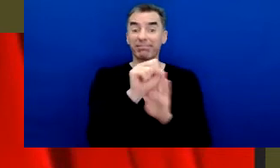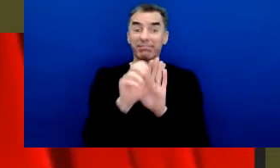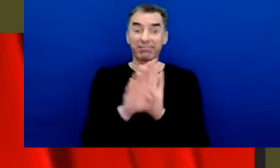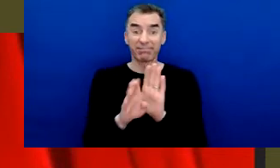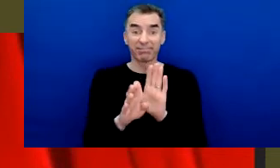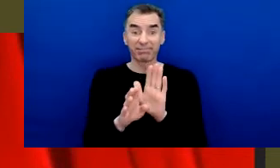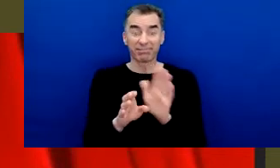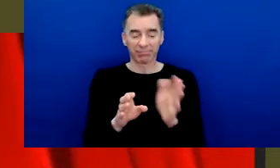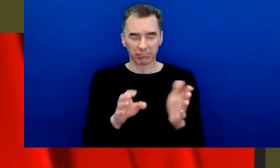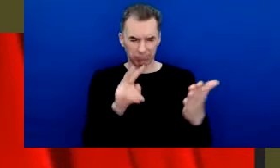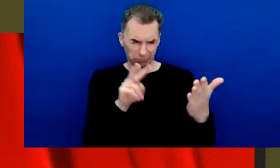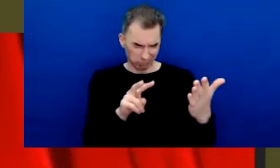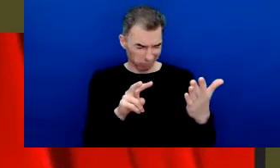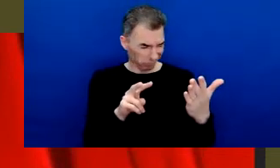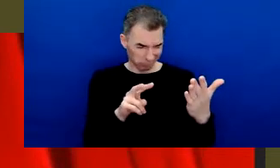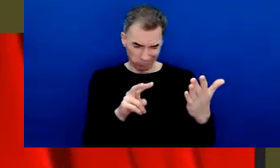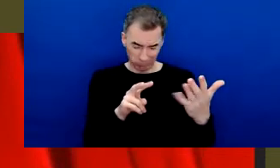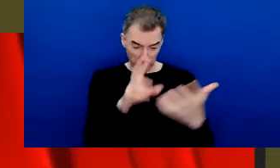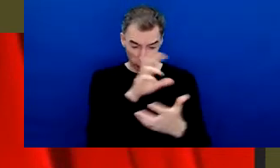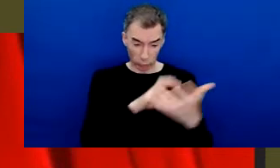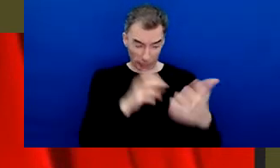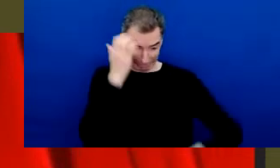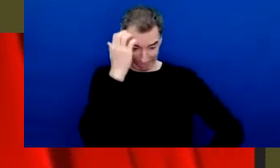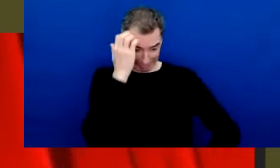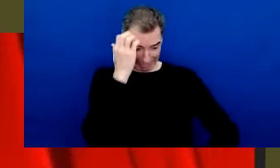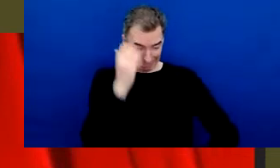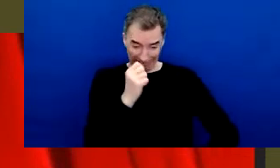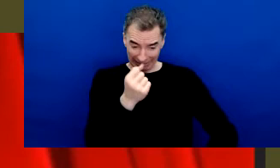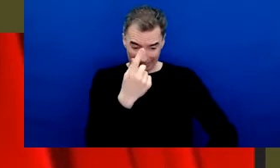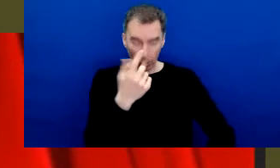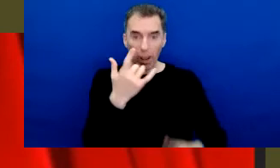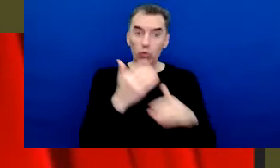confusing because there's too much information or confusing because there's not enough